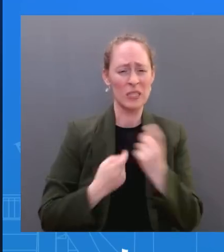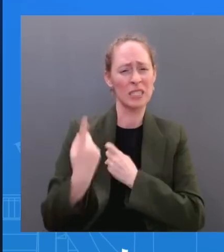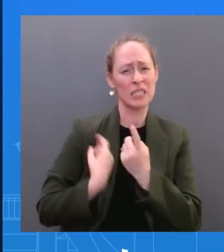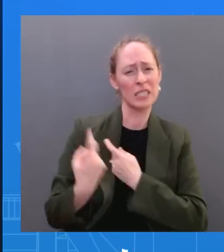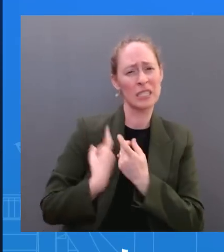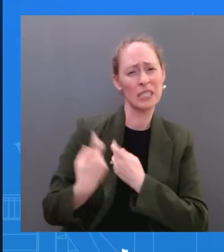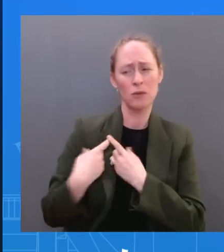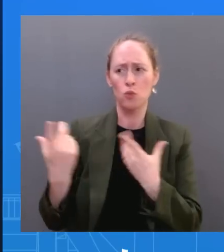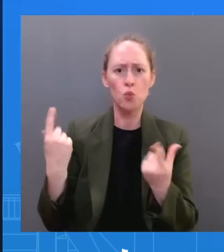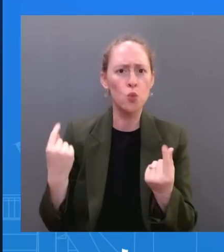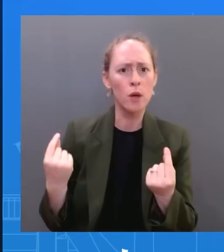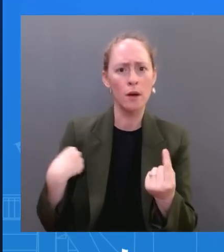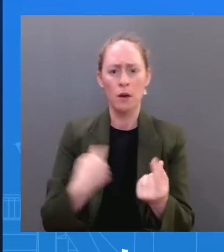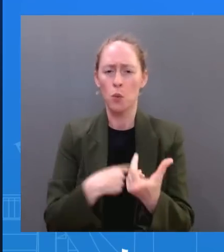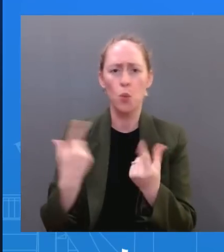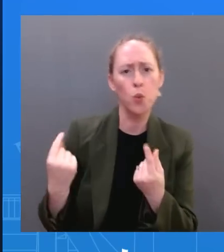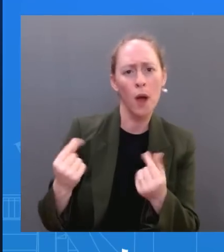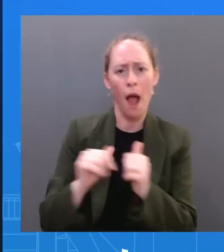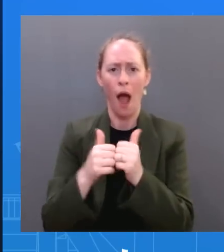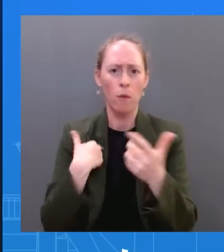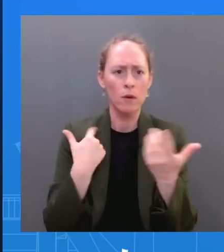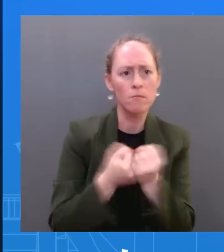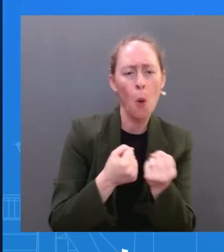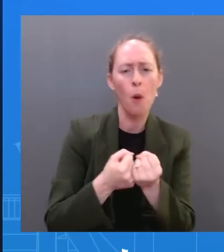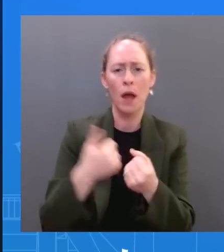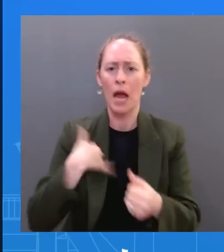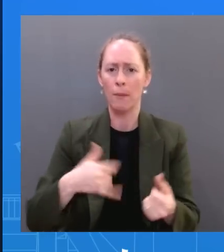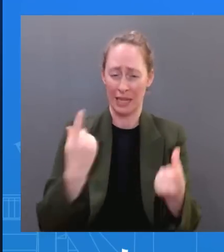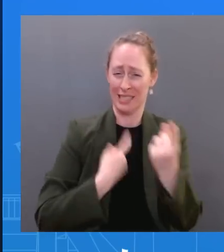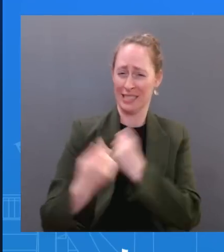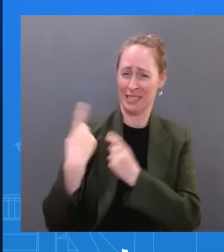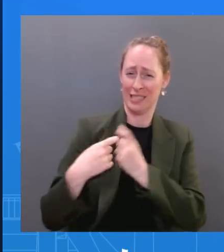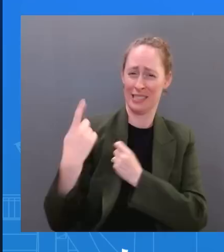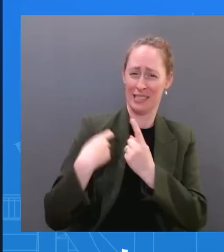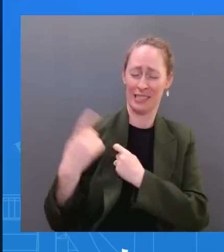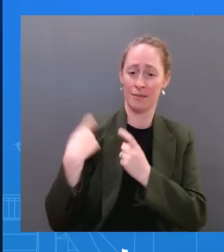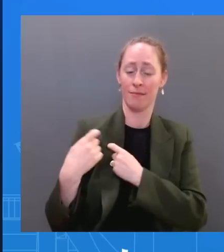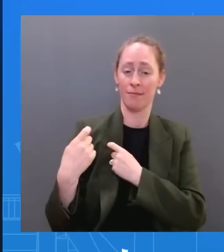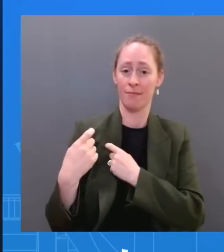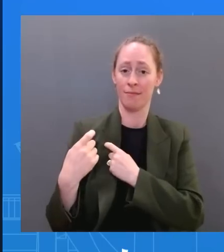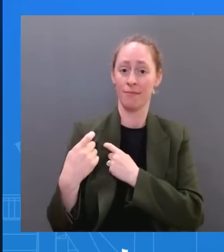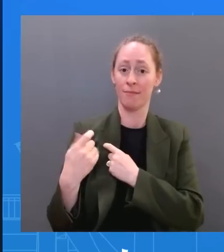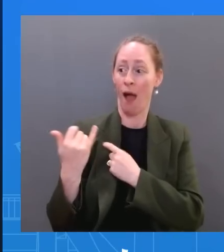We are now heading into the fourth month of a fragile but real ceasefire, the longest peace